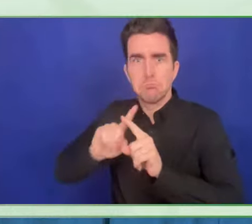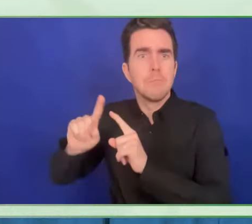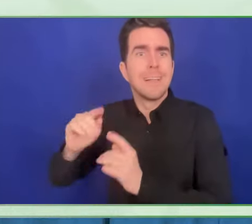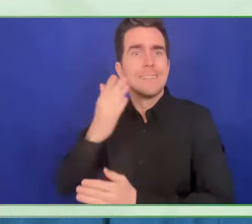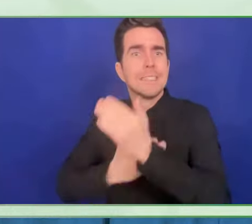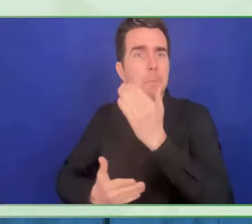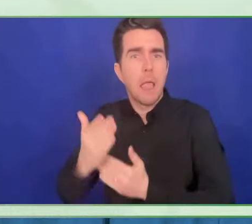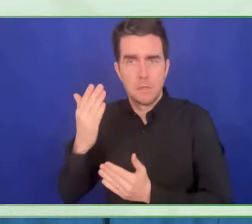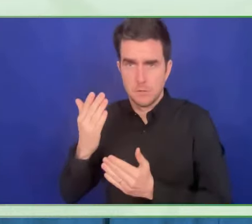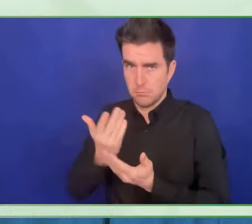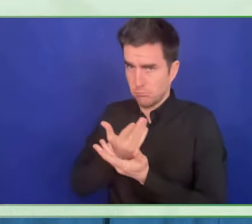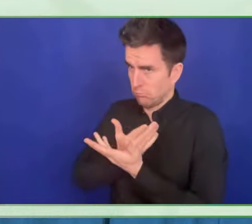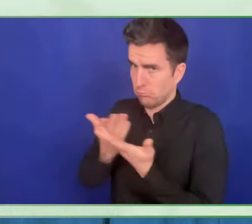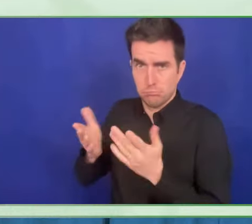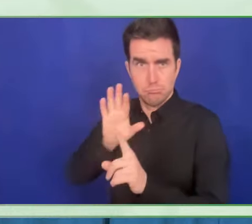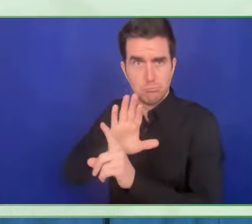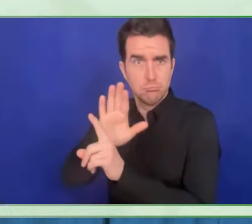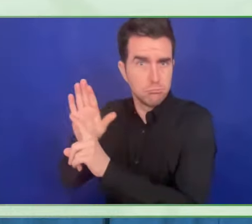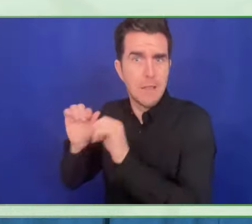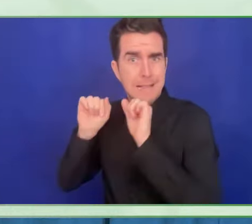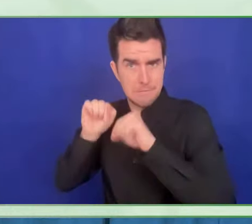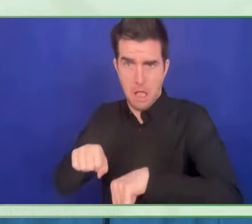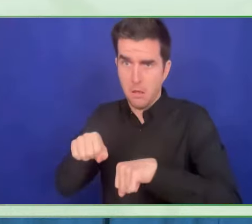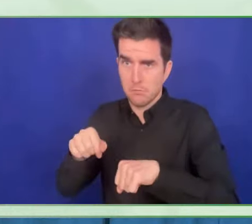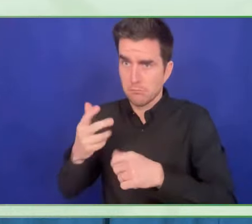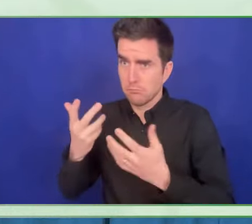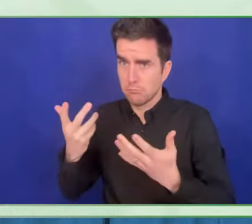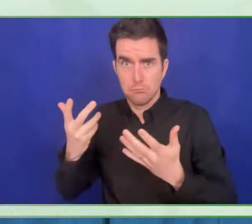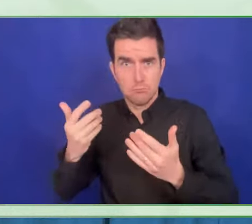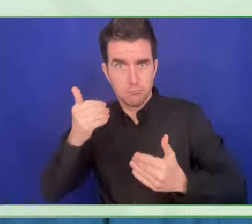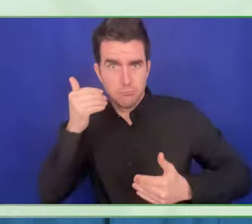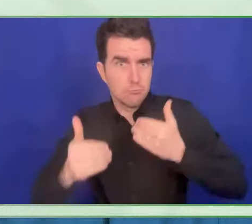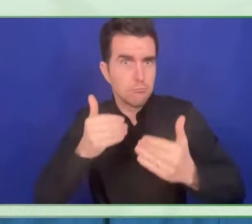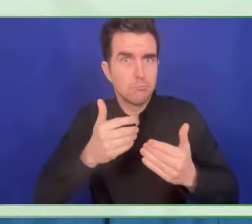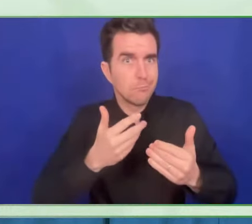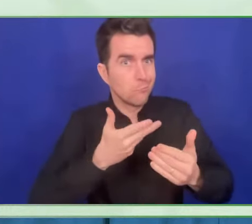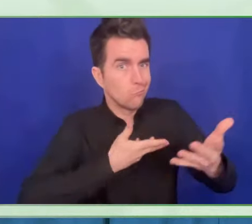measuring progress, here again we will work on the monitoring, the